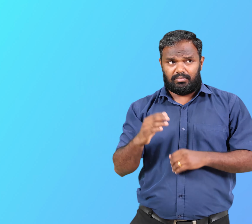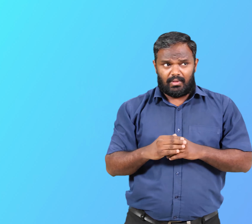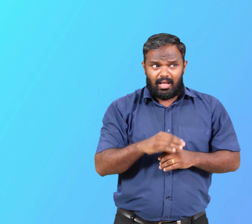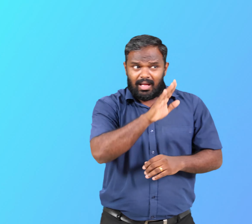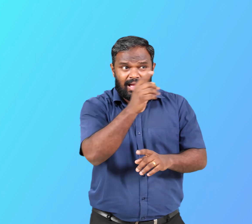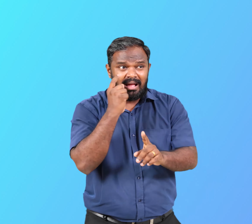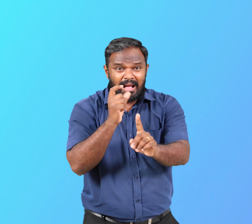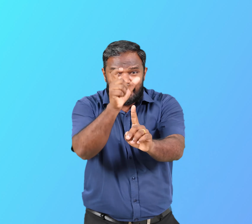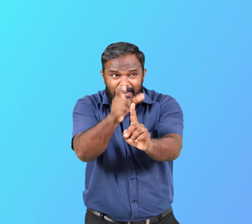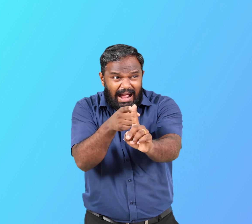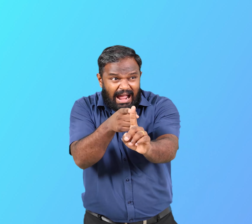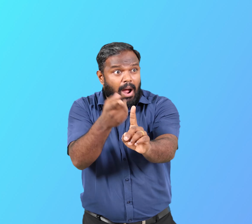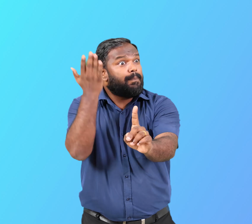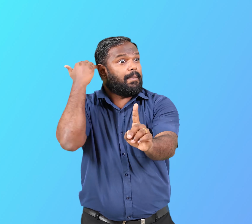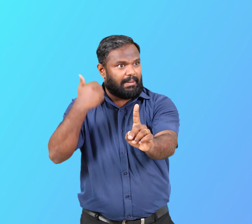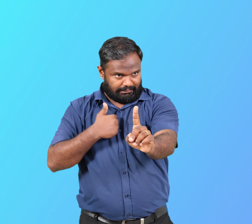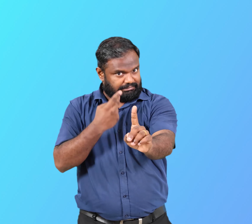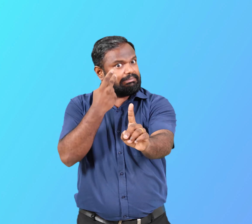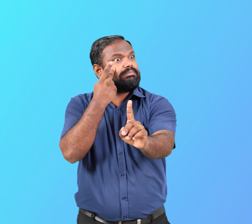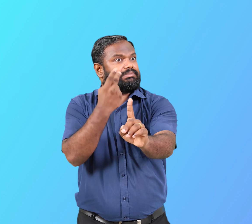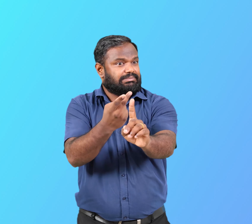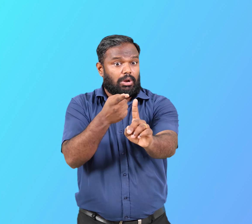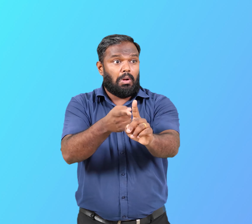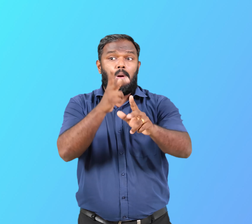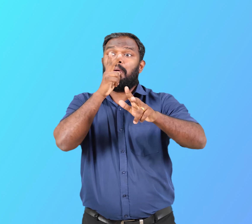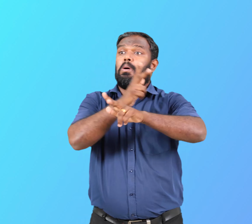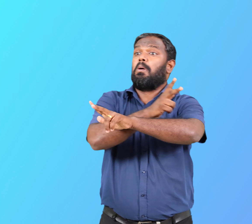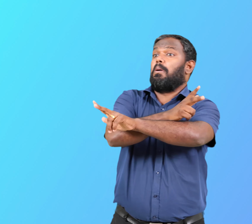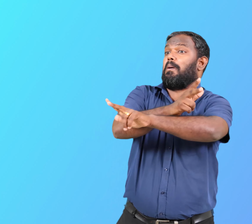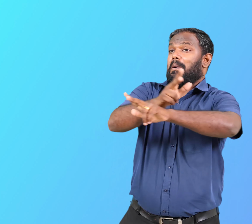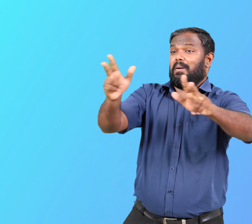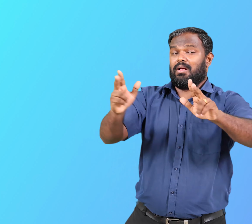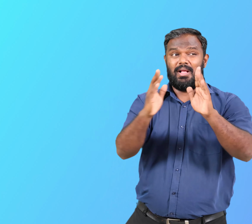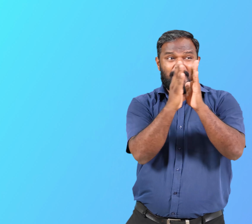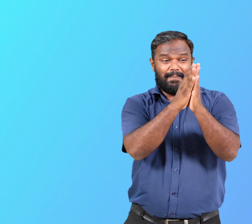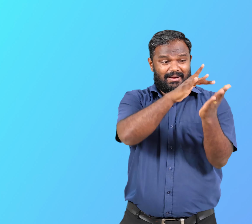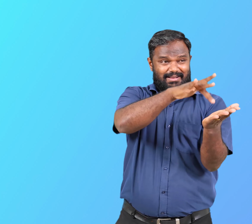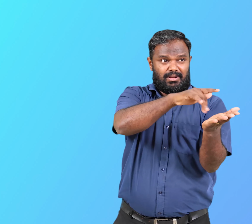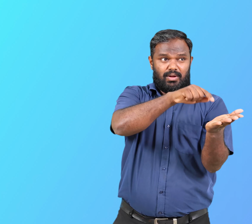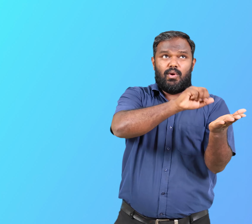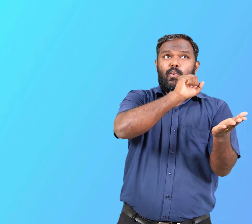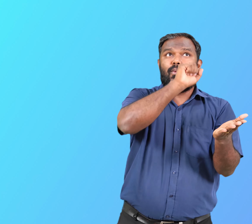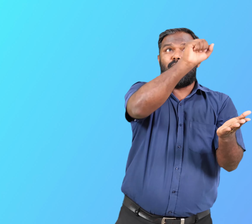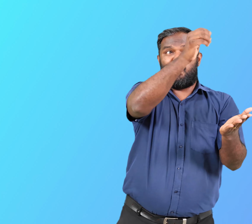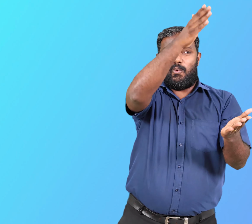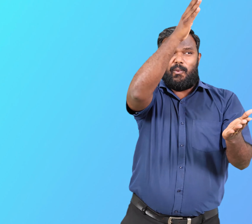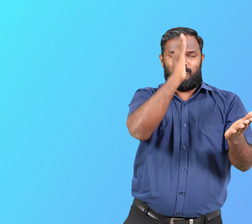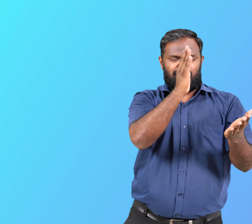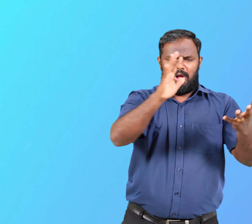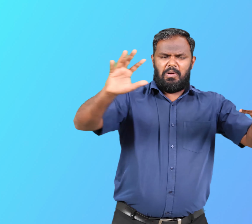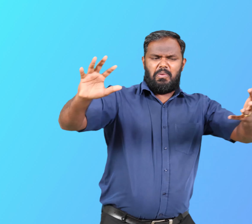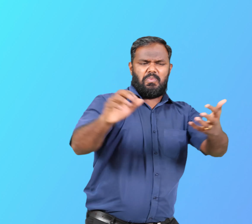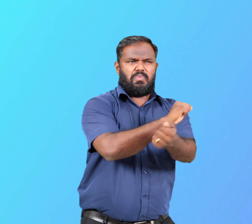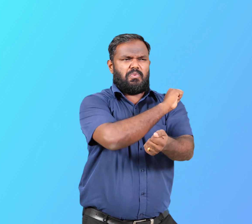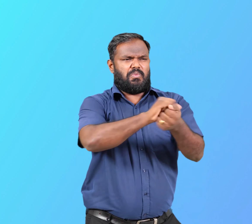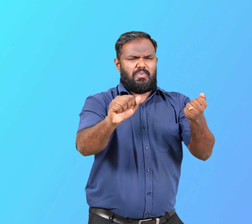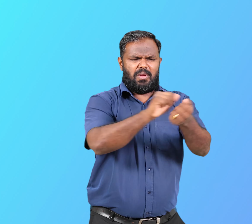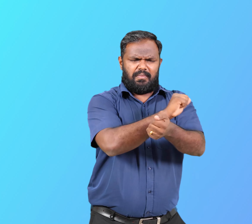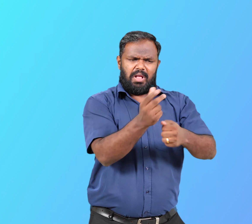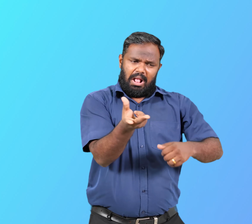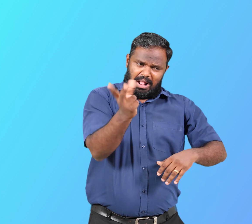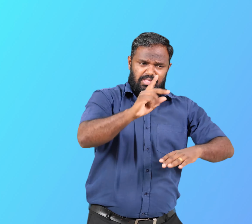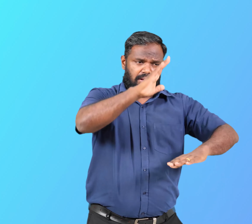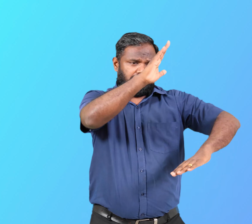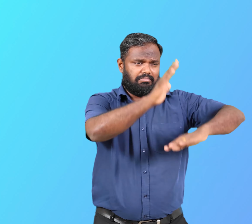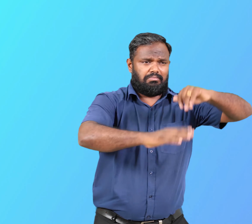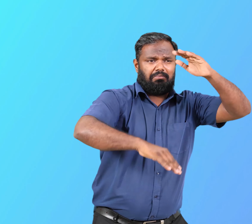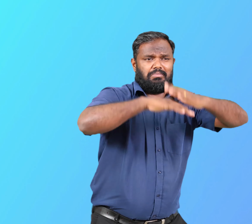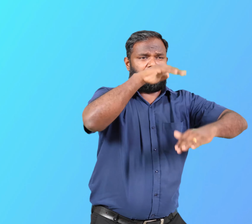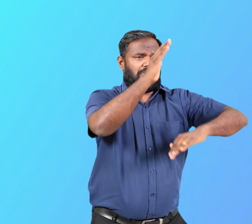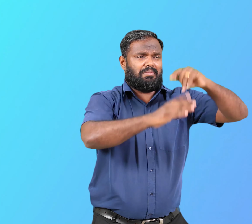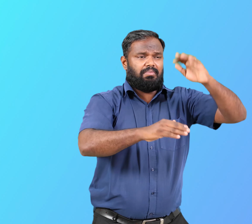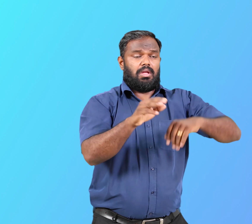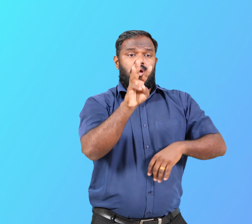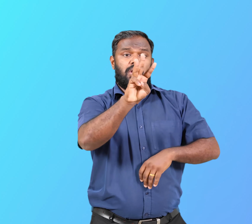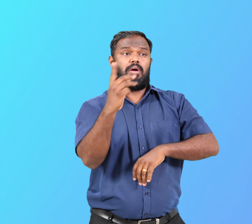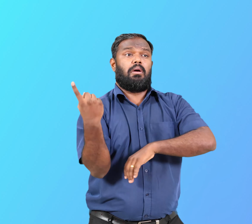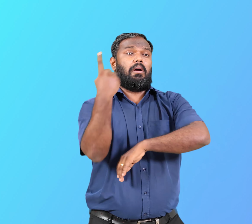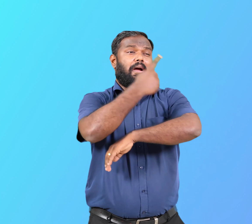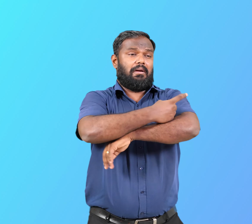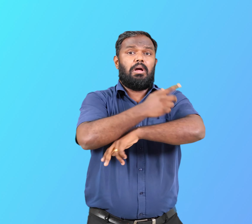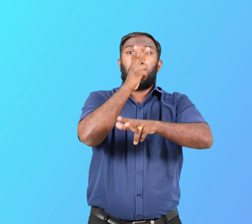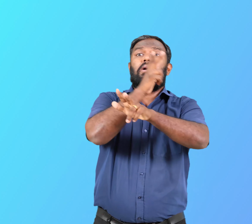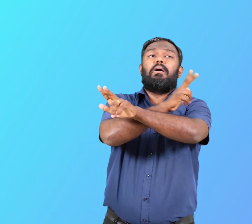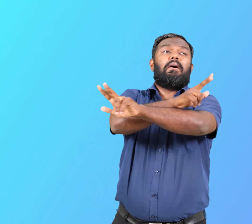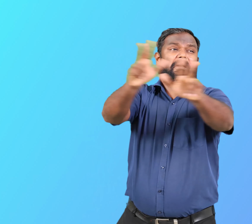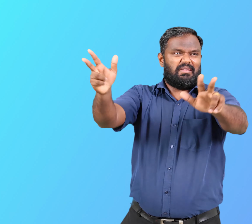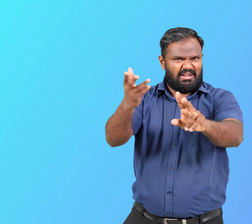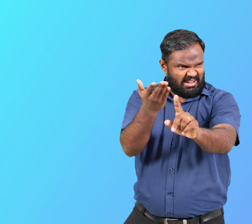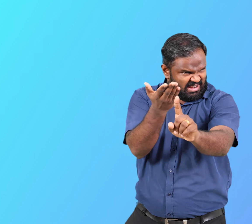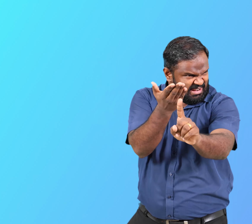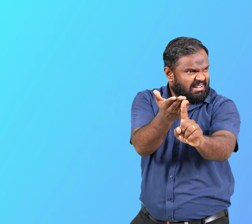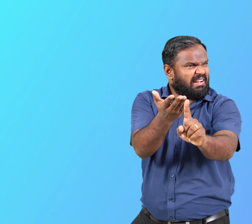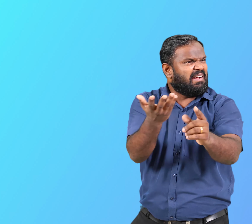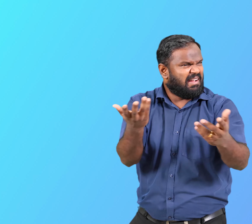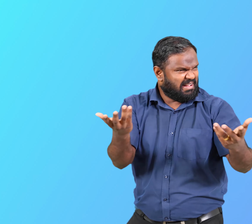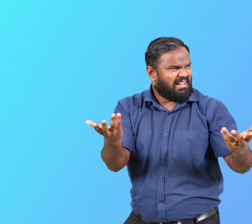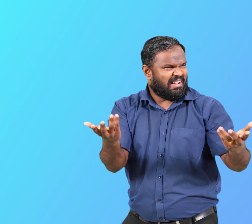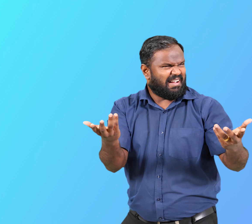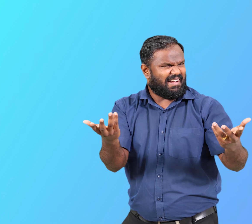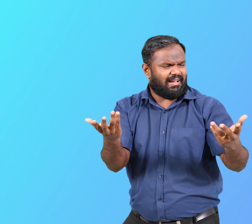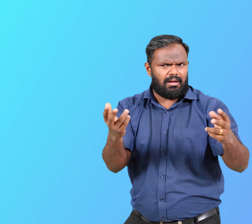and said, “This man said, ‘I can destroy the Temple of God and build it again in three days.’”